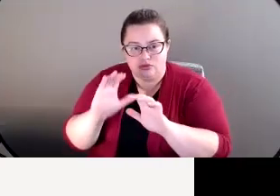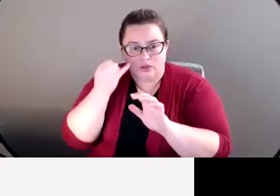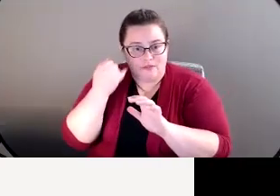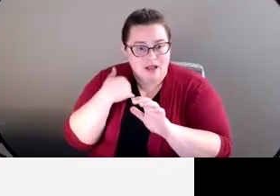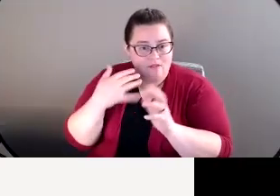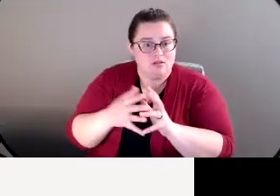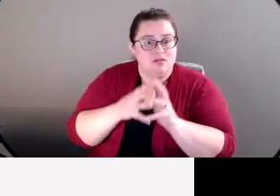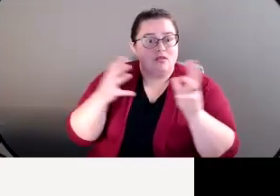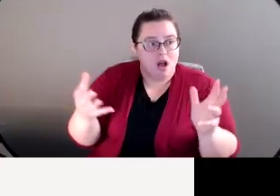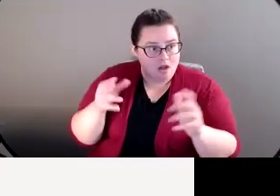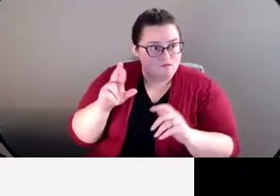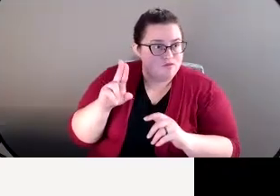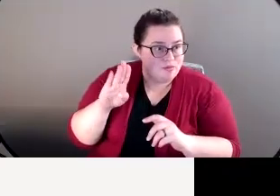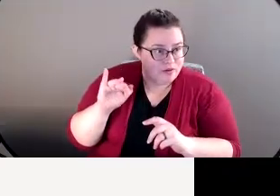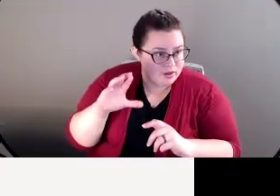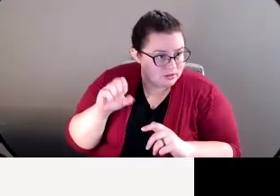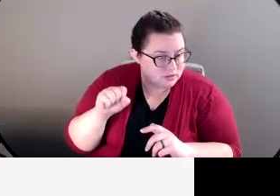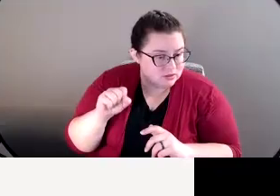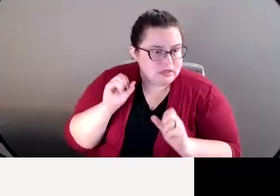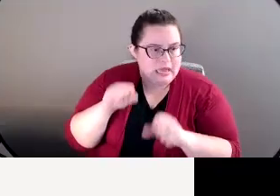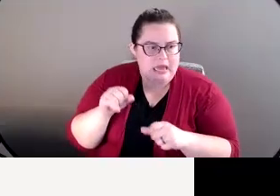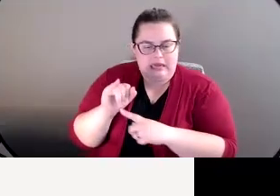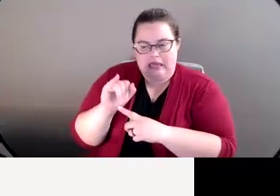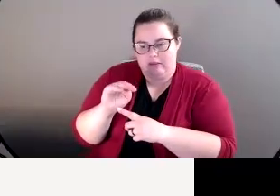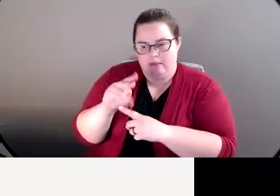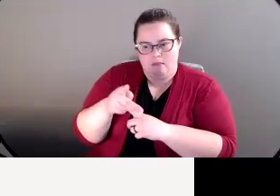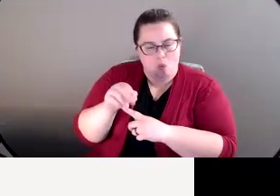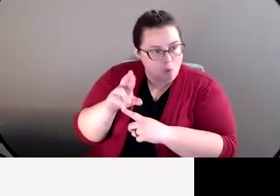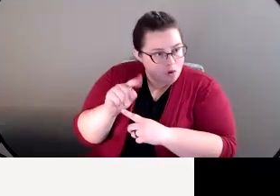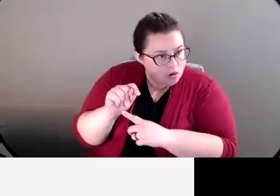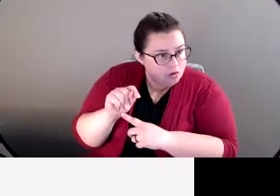you can import rubrics, or create a new rubric from scratch here.